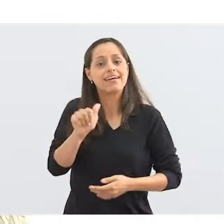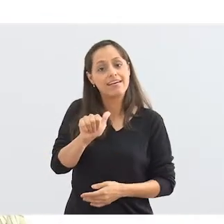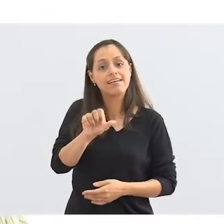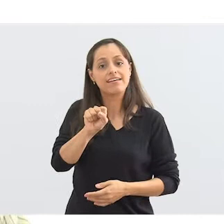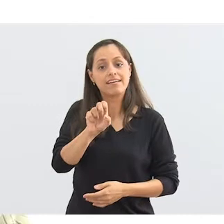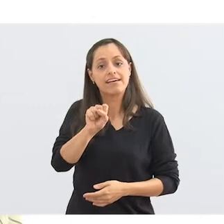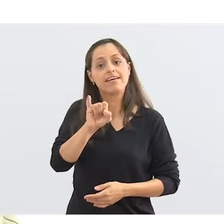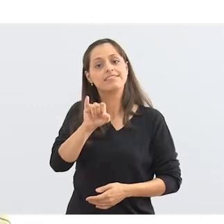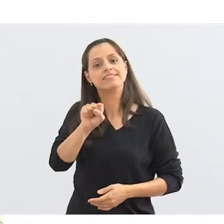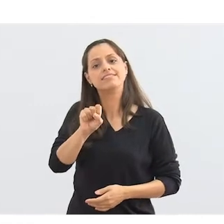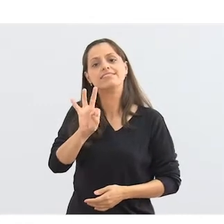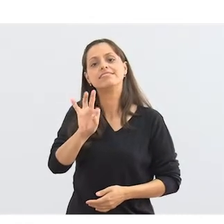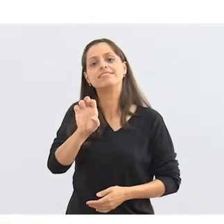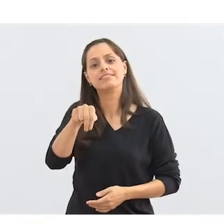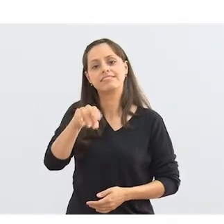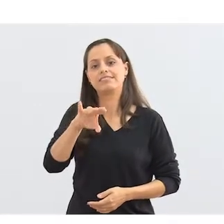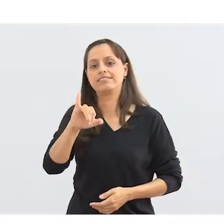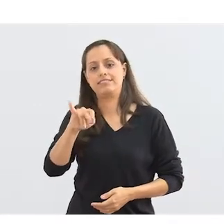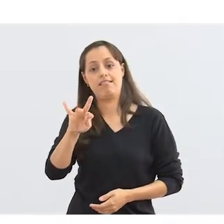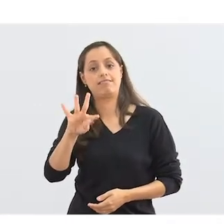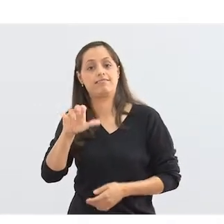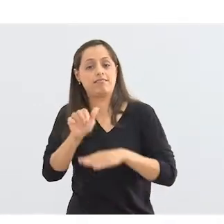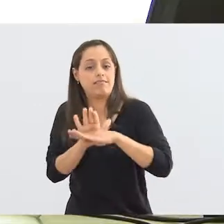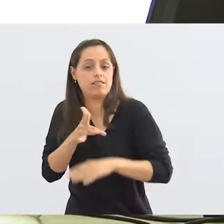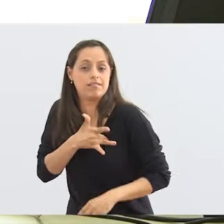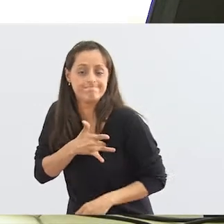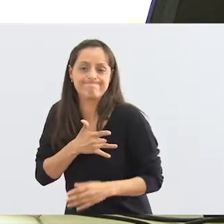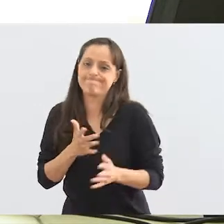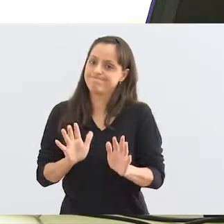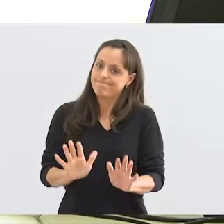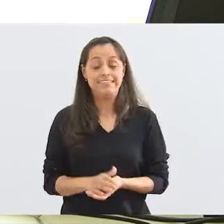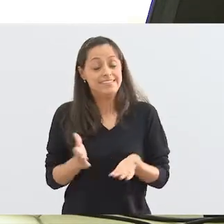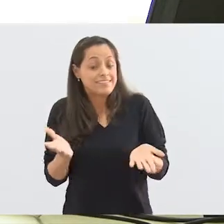the first impulse you have is to help them.